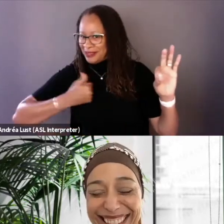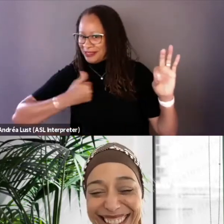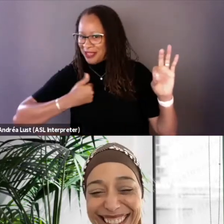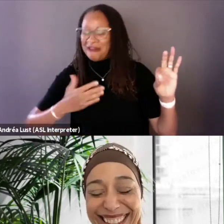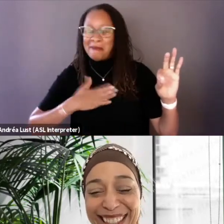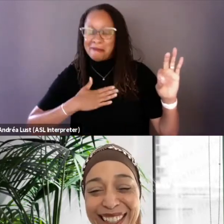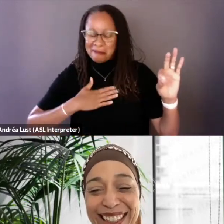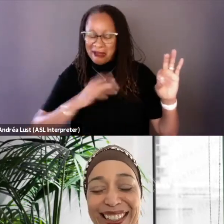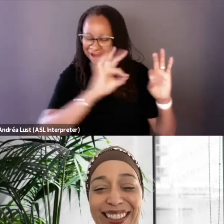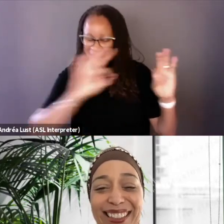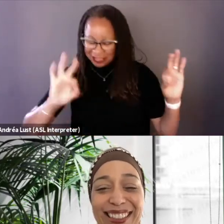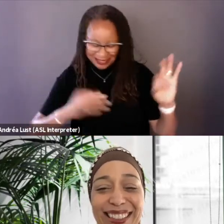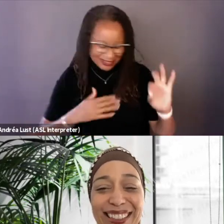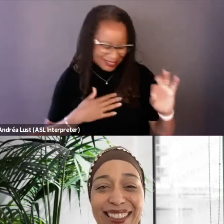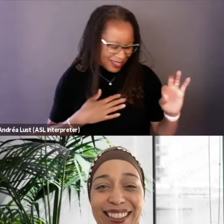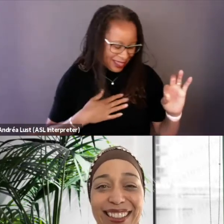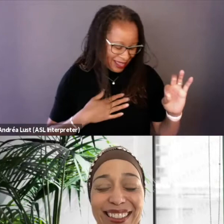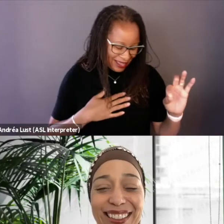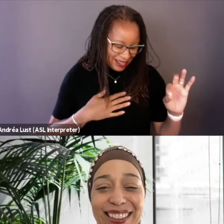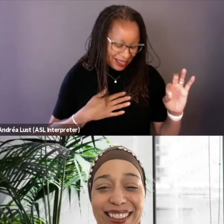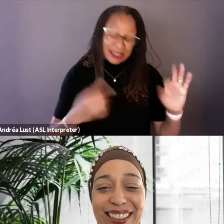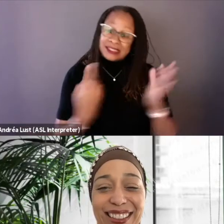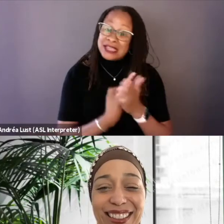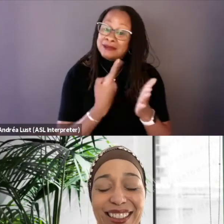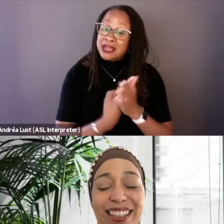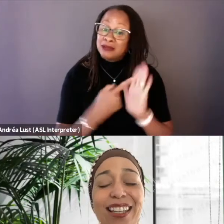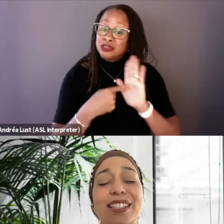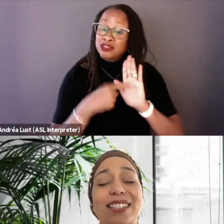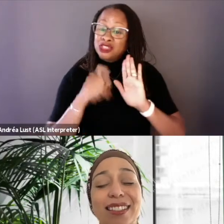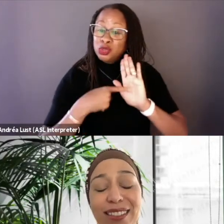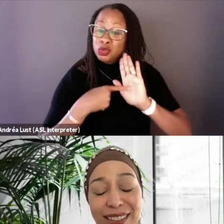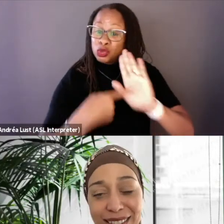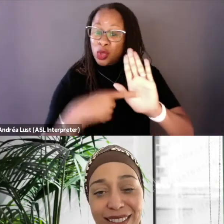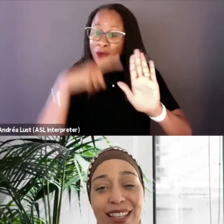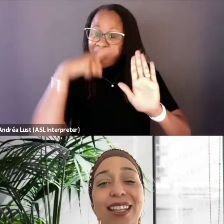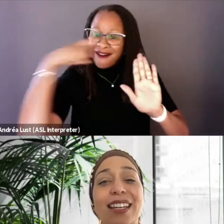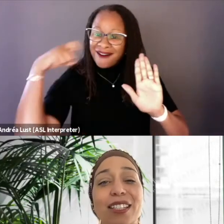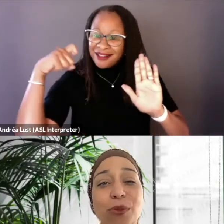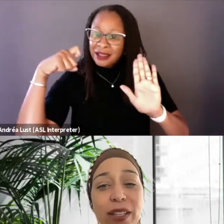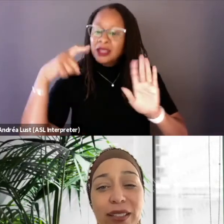But sometimes you have to show America the ugly to appreciate America the beautiful. That's right.